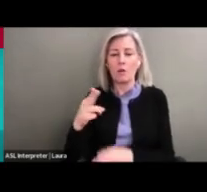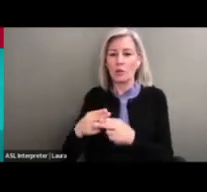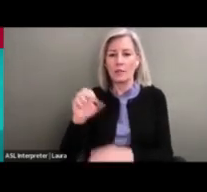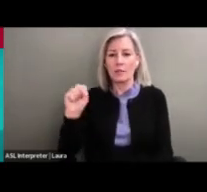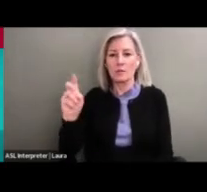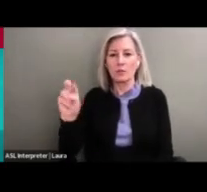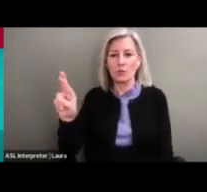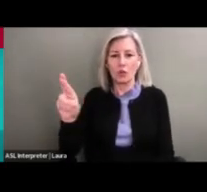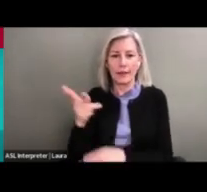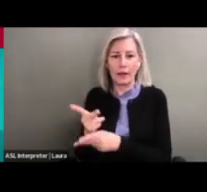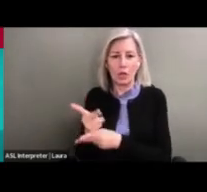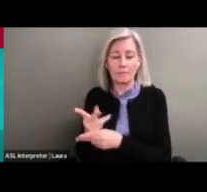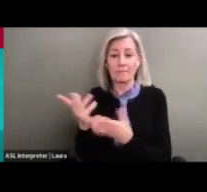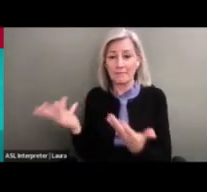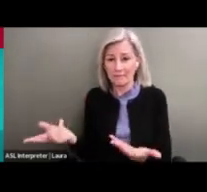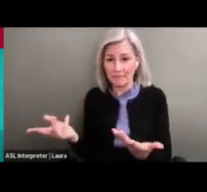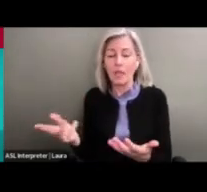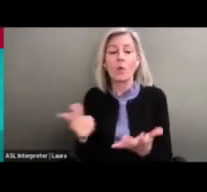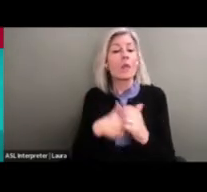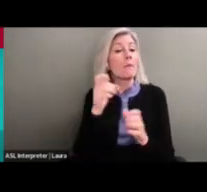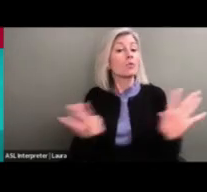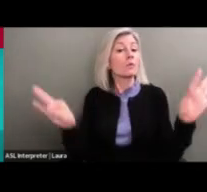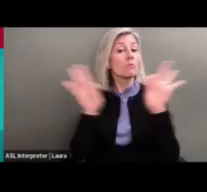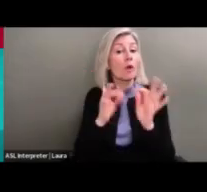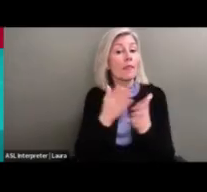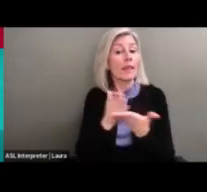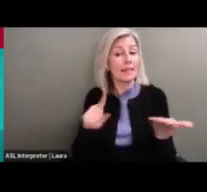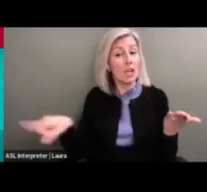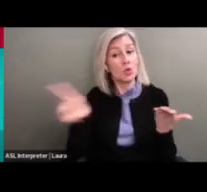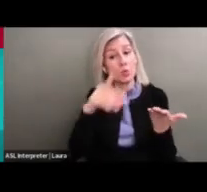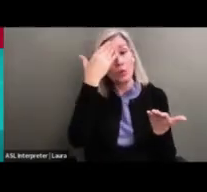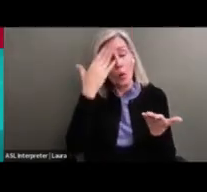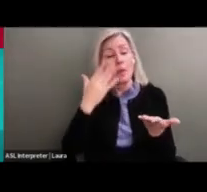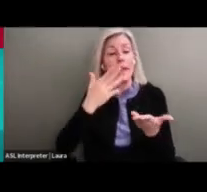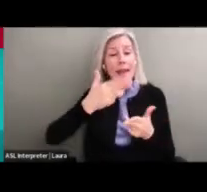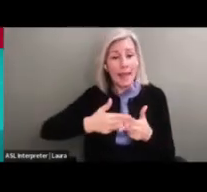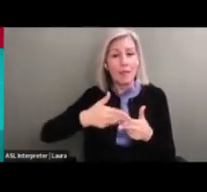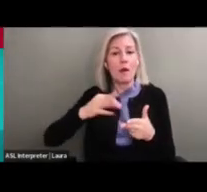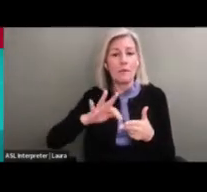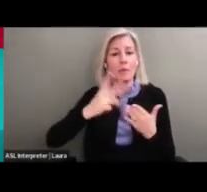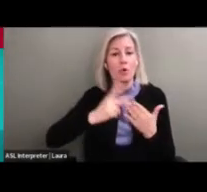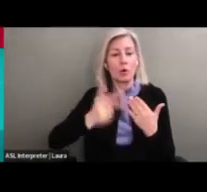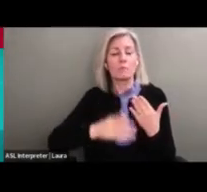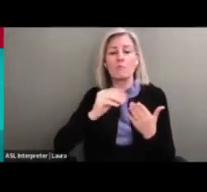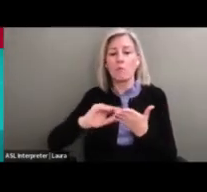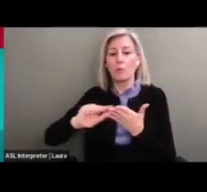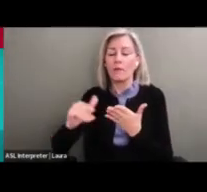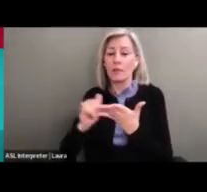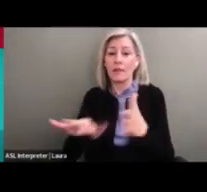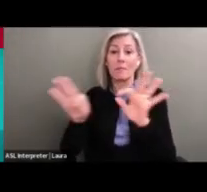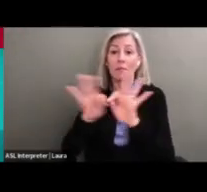For example, Nebraska College Medicaid program heritage health, and Oklahoma calls its program sooner care.